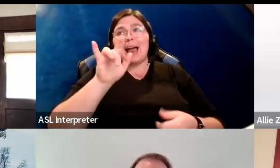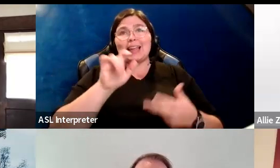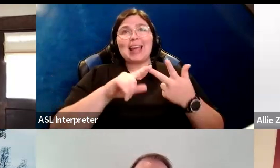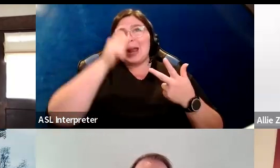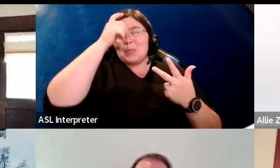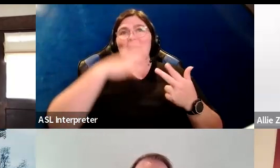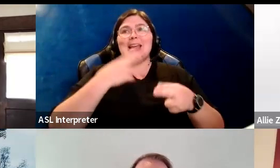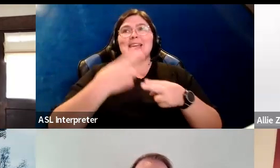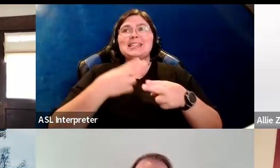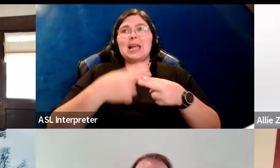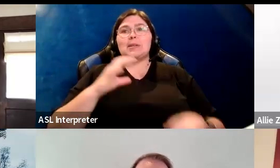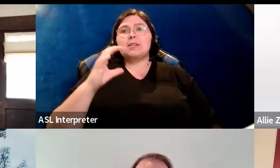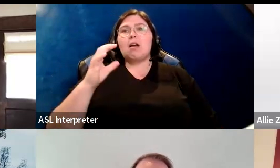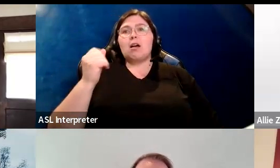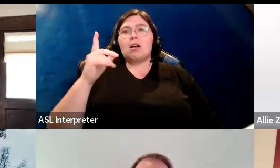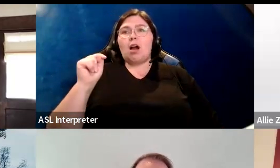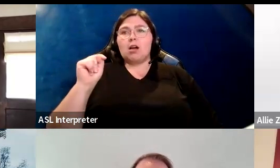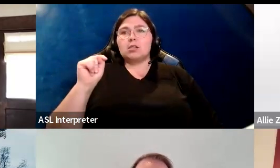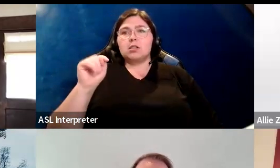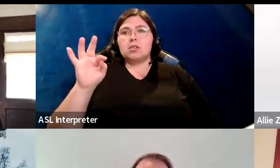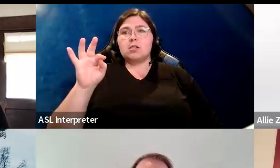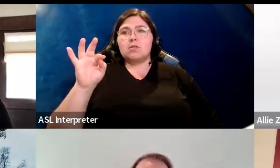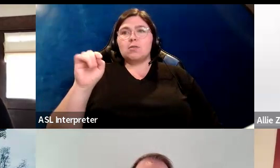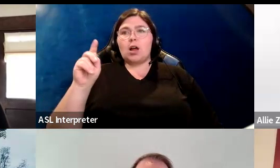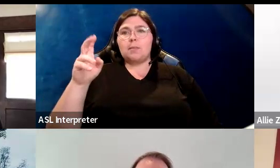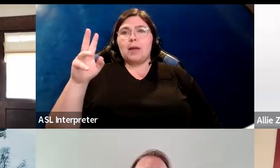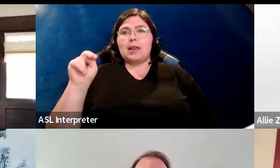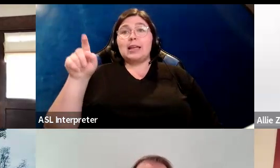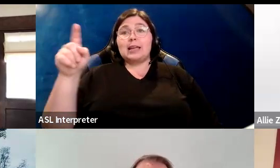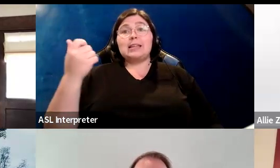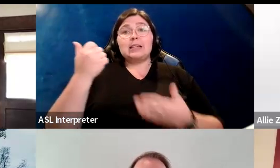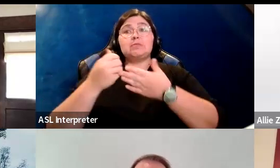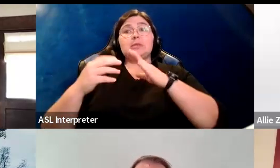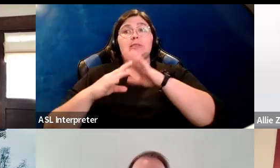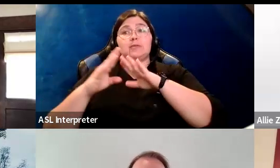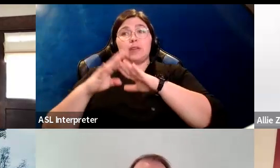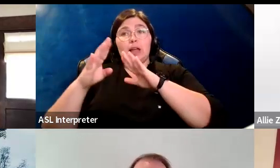Scott Frotman, who developed a system dynamics GPT. So it's actually-- I thought it's